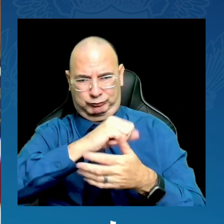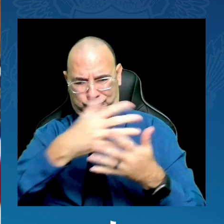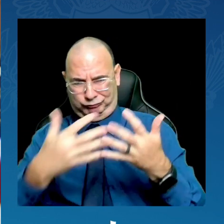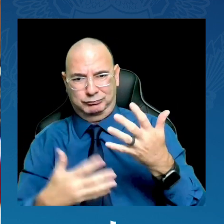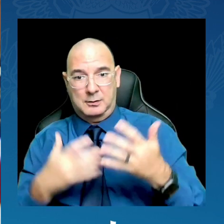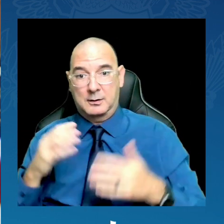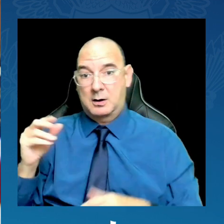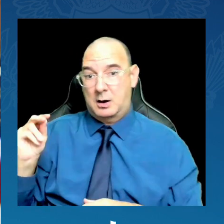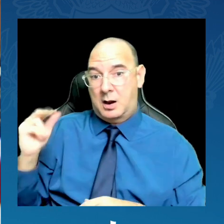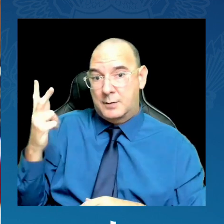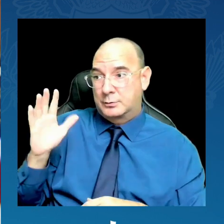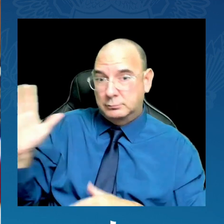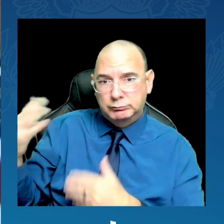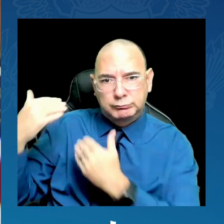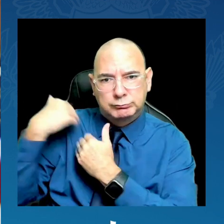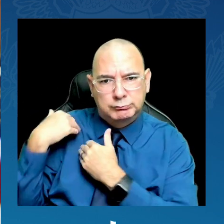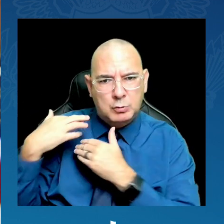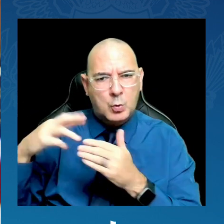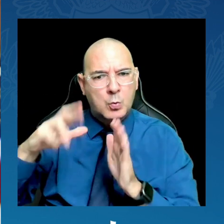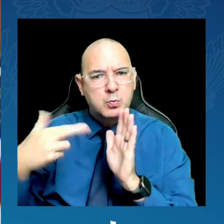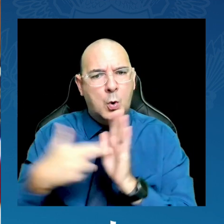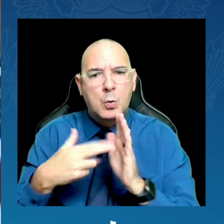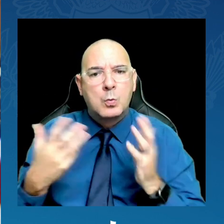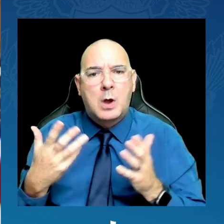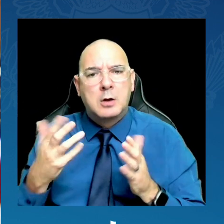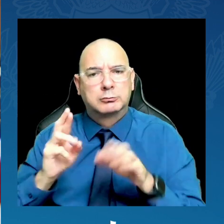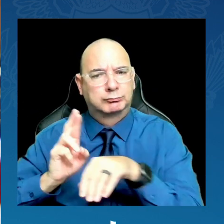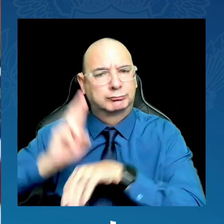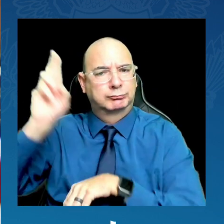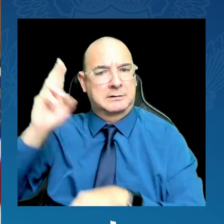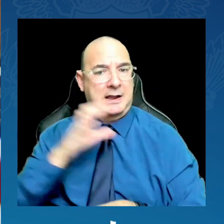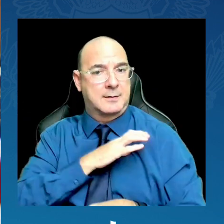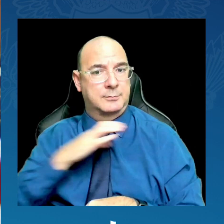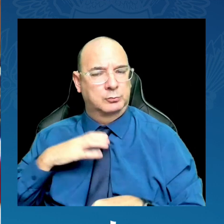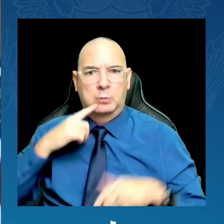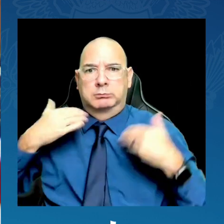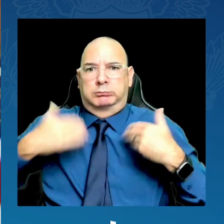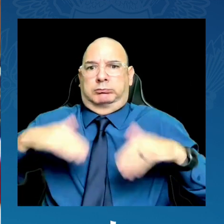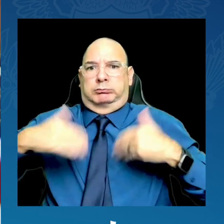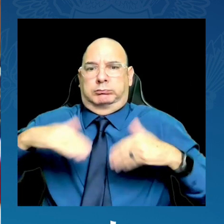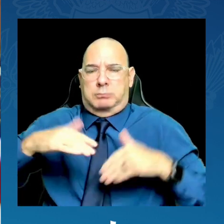the National Space Council is immensely impactful for the Artemus generation,